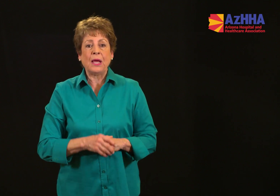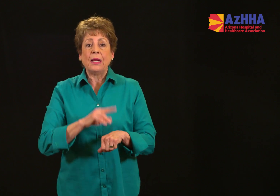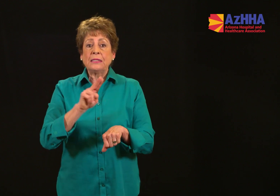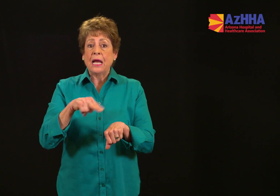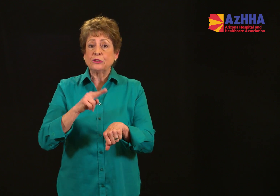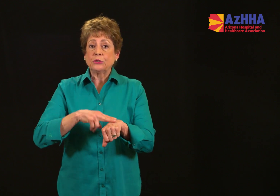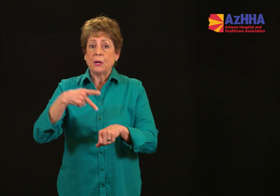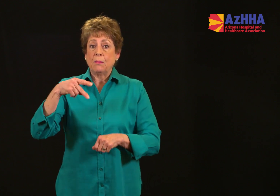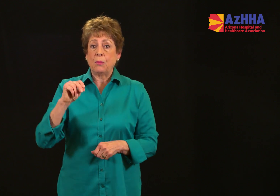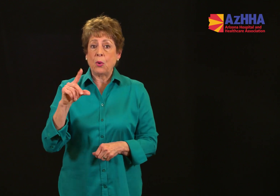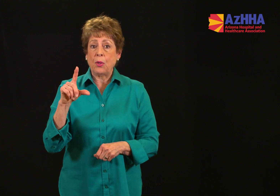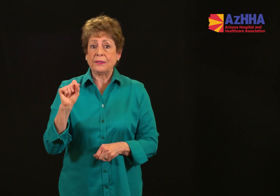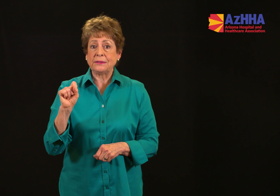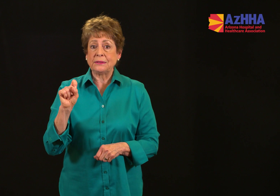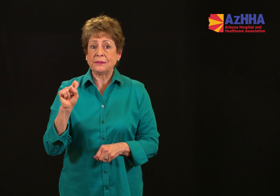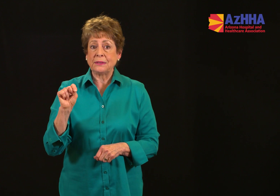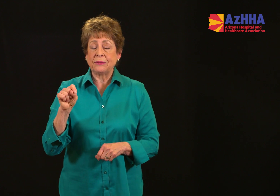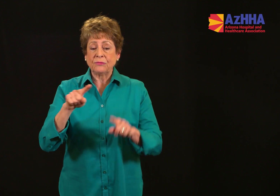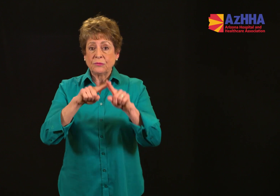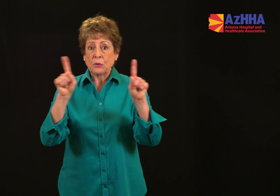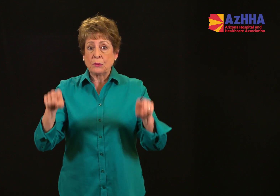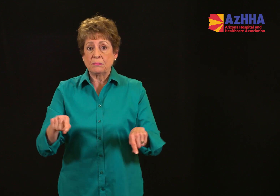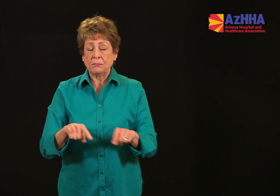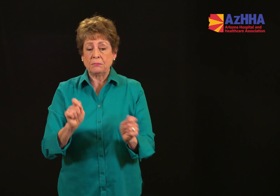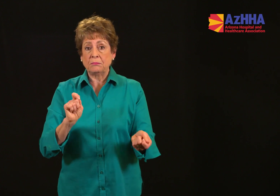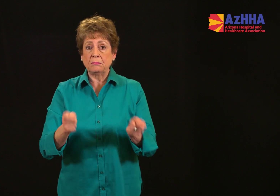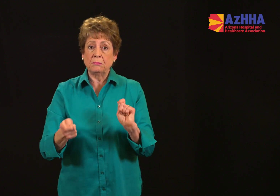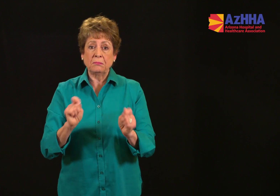The National POLST form can be modified or revoked